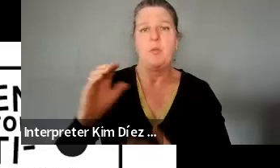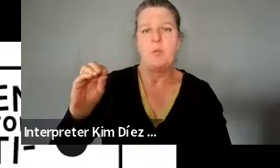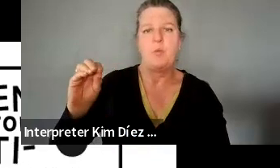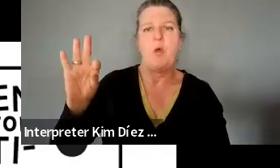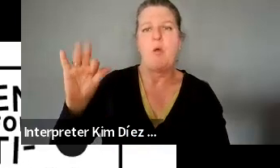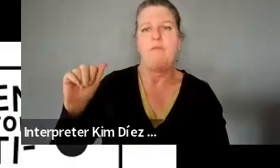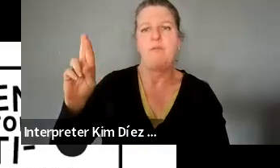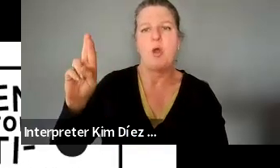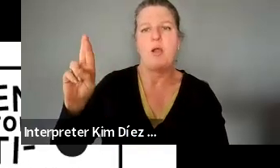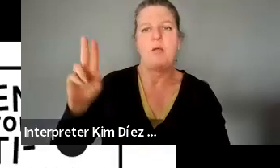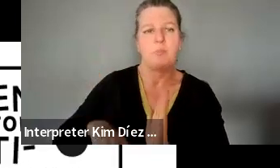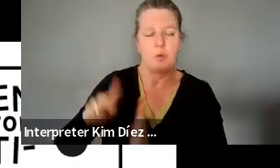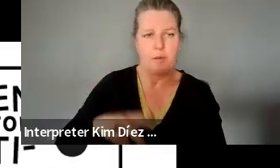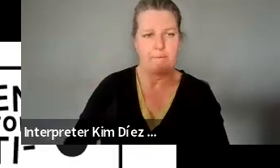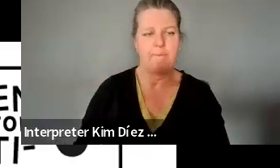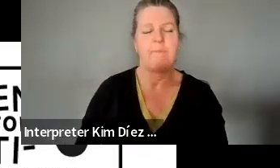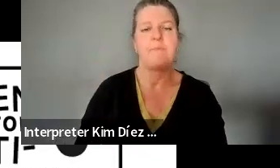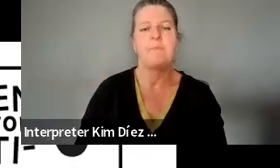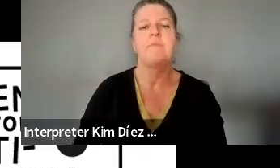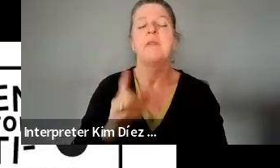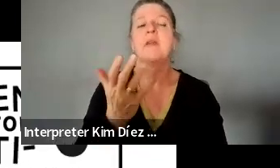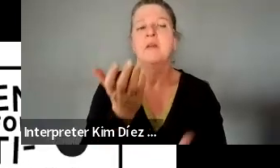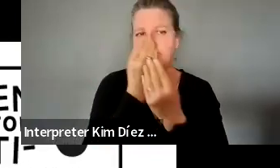So we just wanted to make you aware that, in the course,